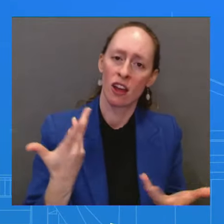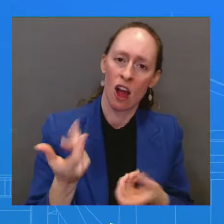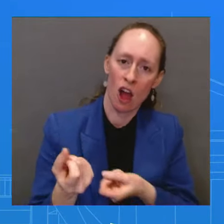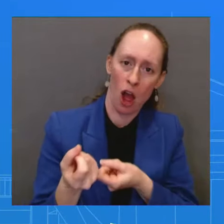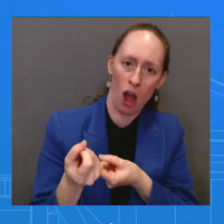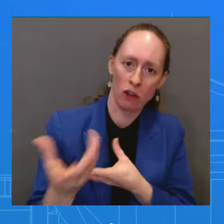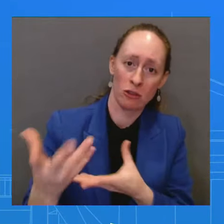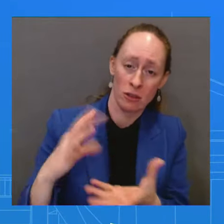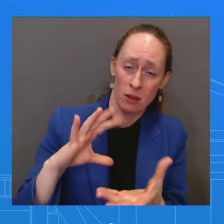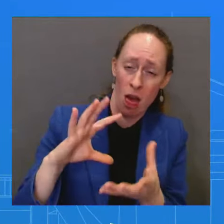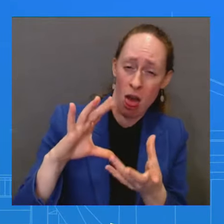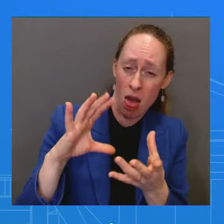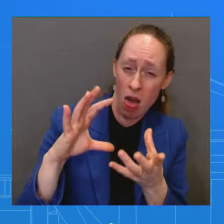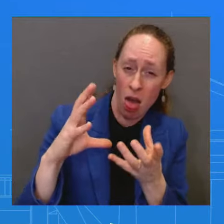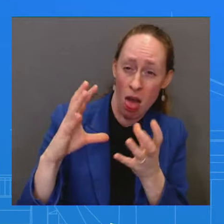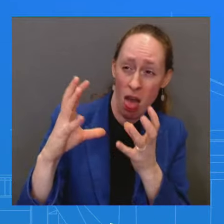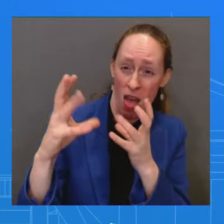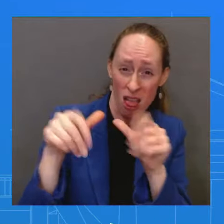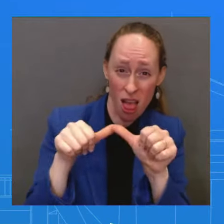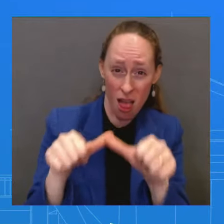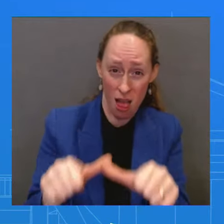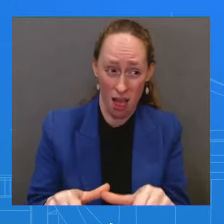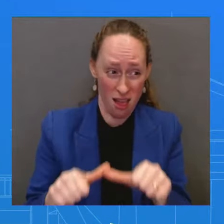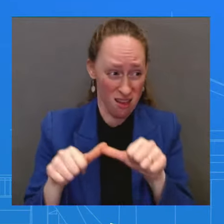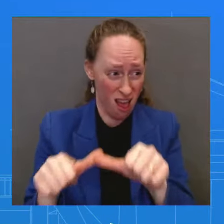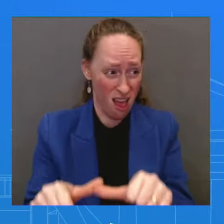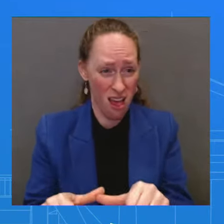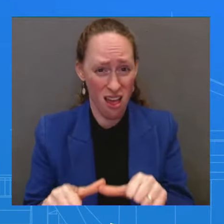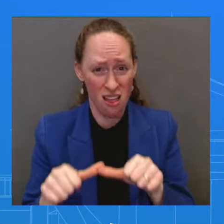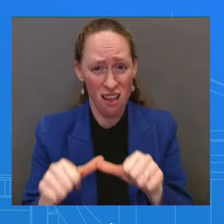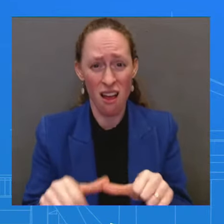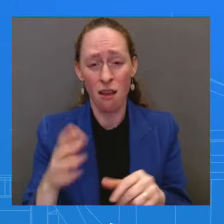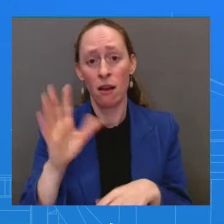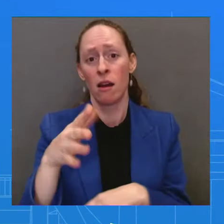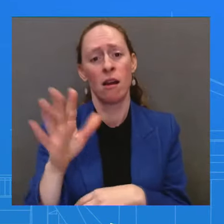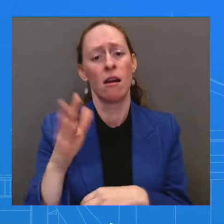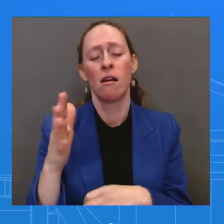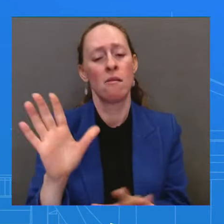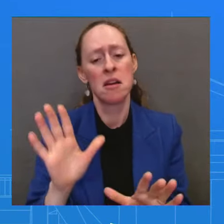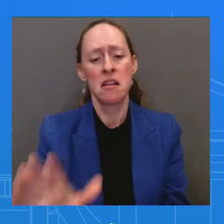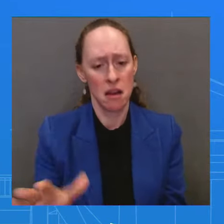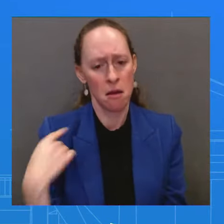of bipartisan support -- right? -- majority of support in a bipartisan way in both the House and the Senate